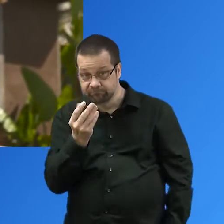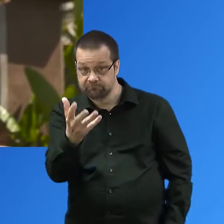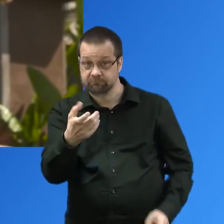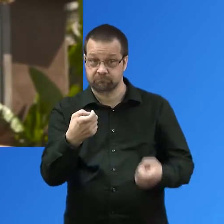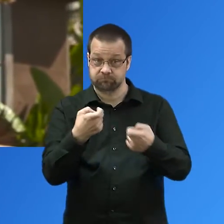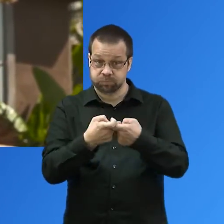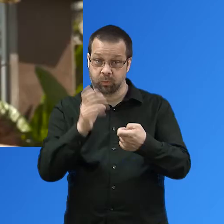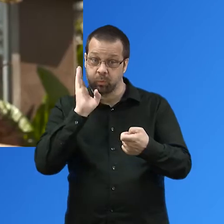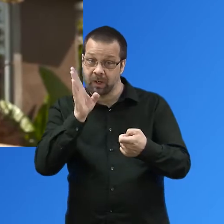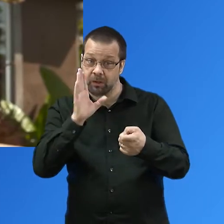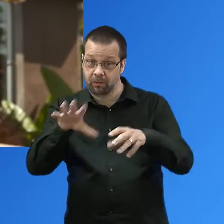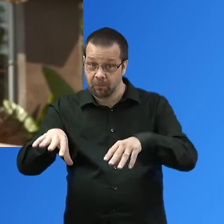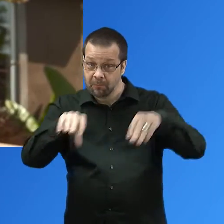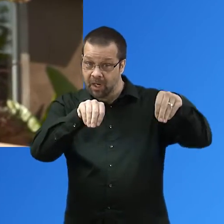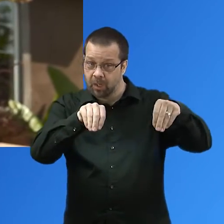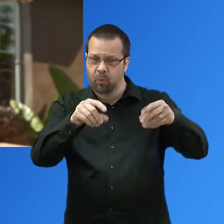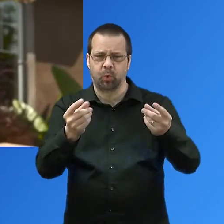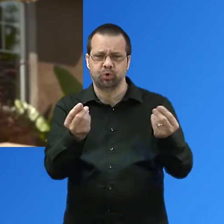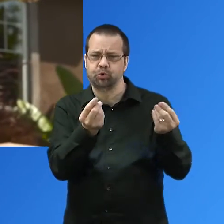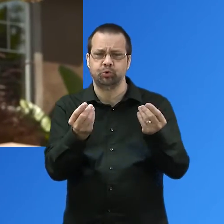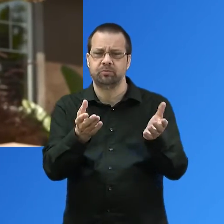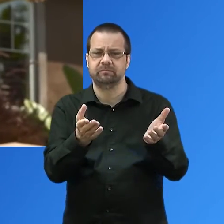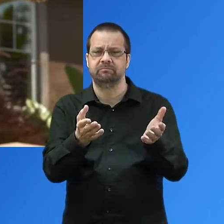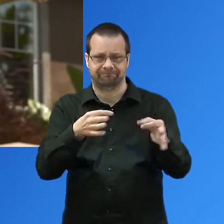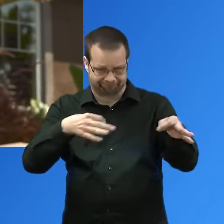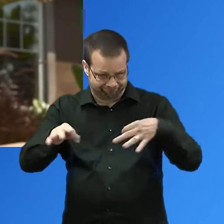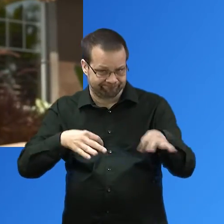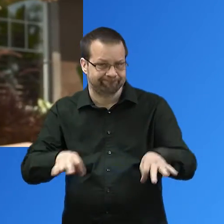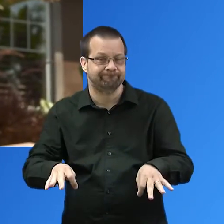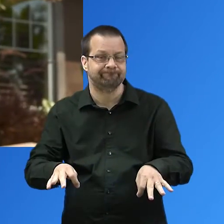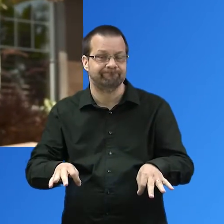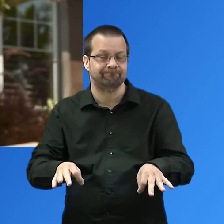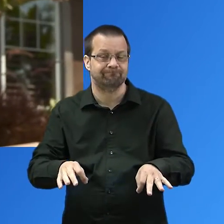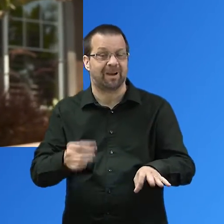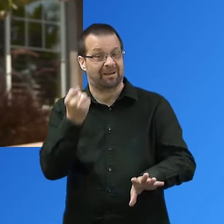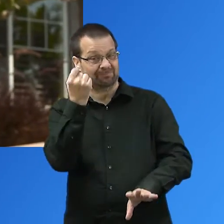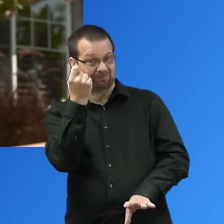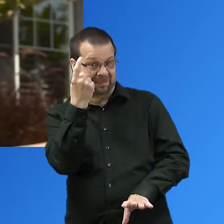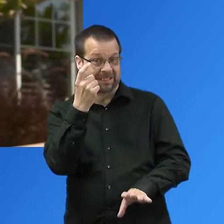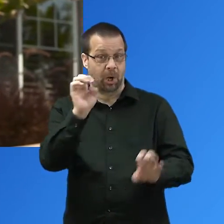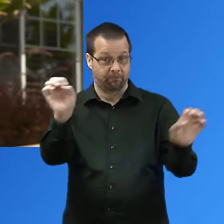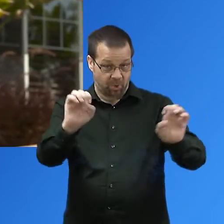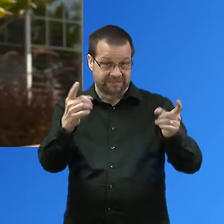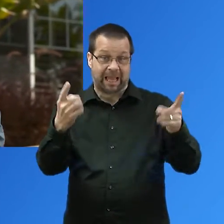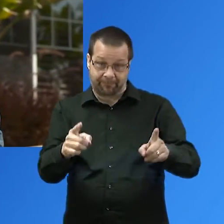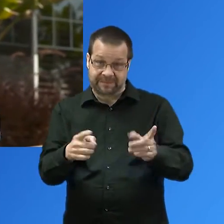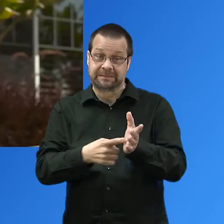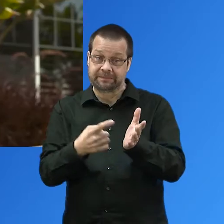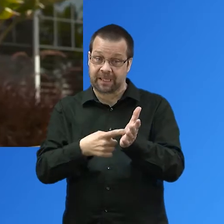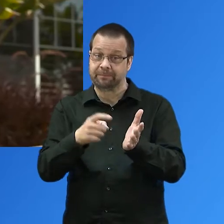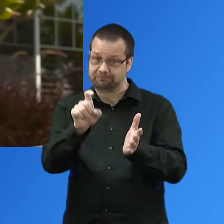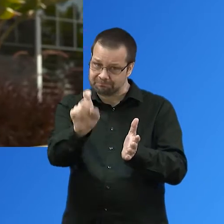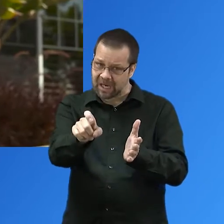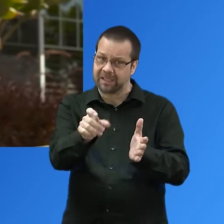if you're notified of a planned power outage in your area. Keep in mind that outages can occur at any time for a variety of reasons,